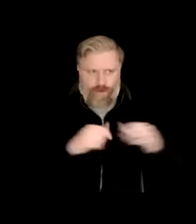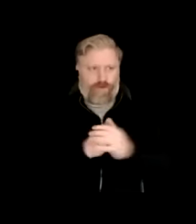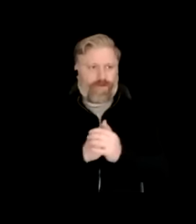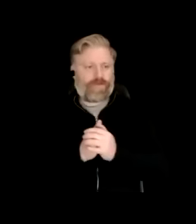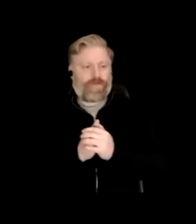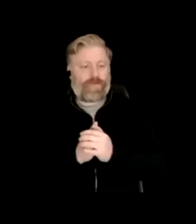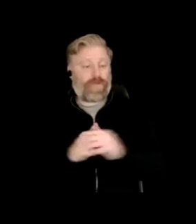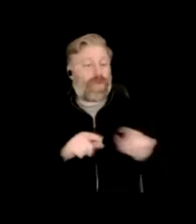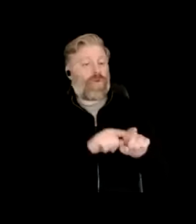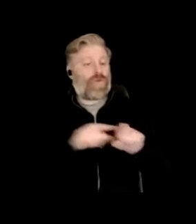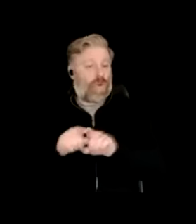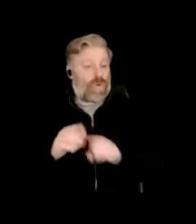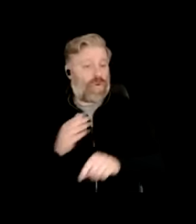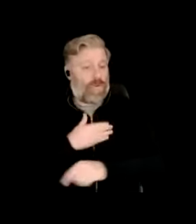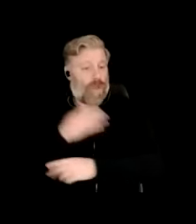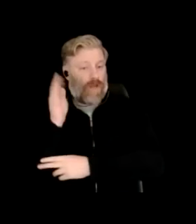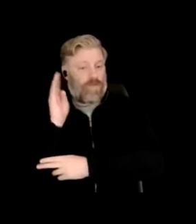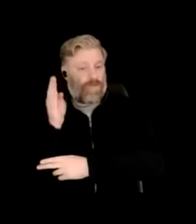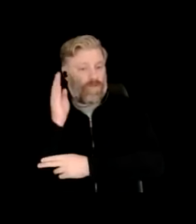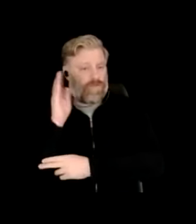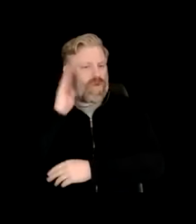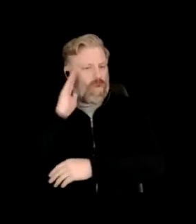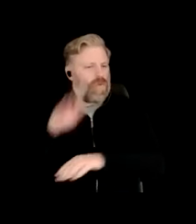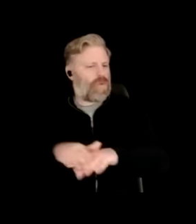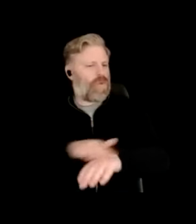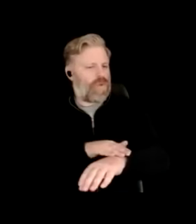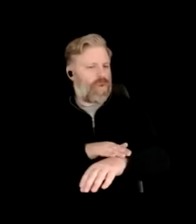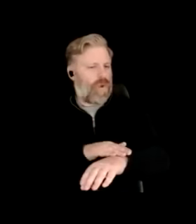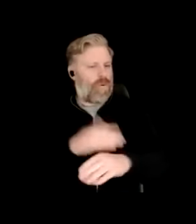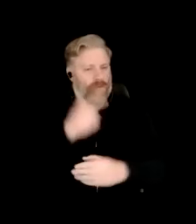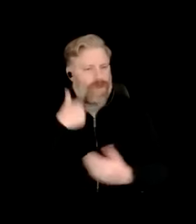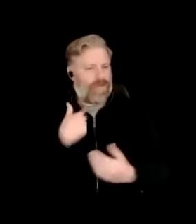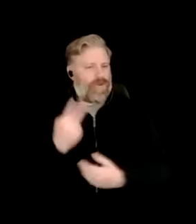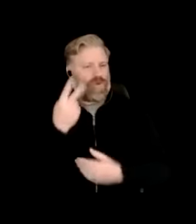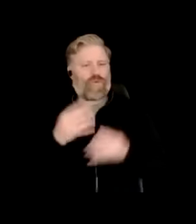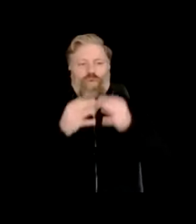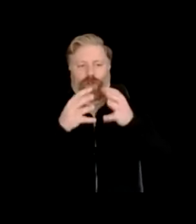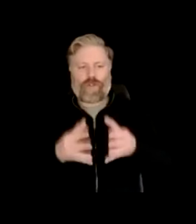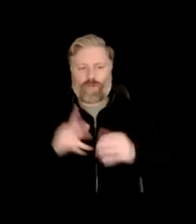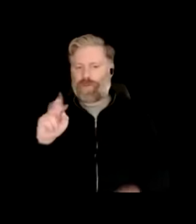in consideration for our two ASL interpreters, Kenya and Jason.